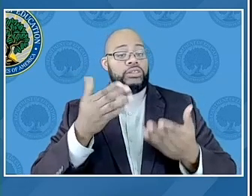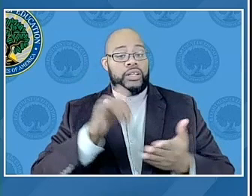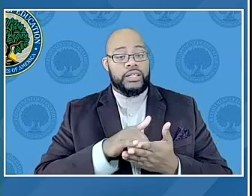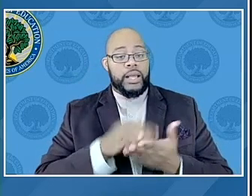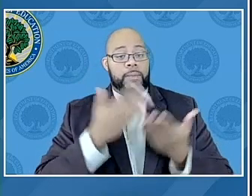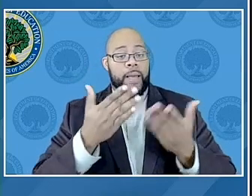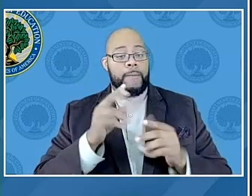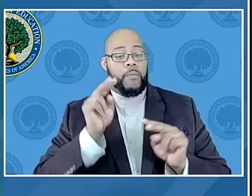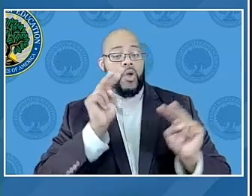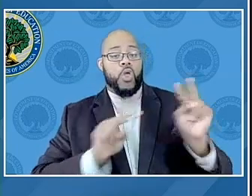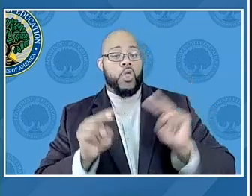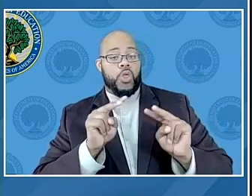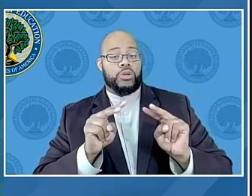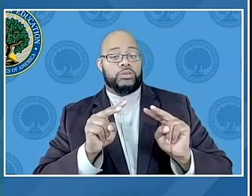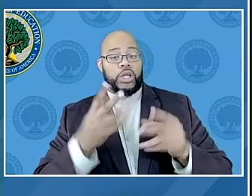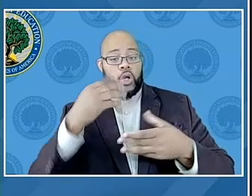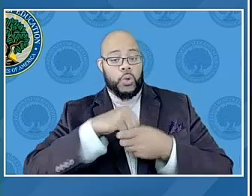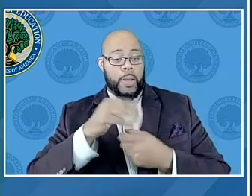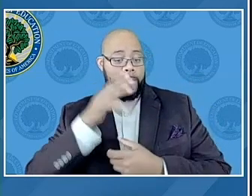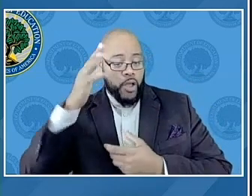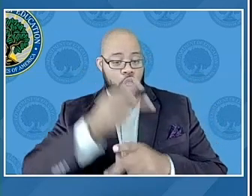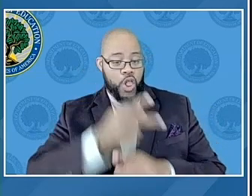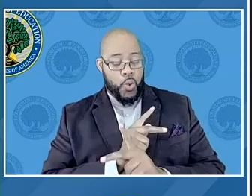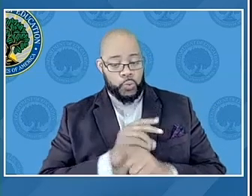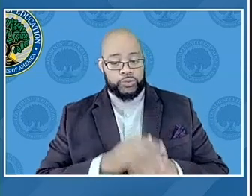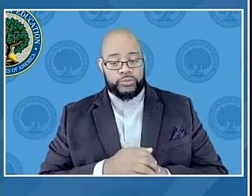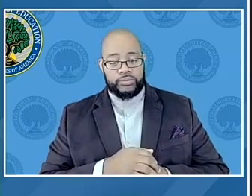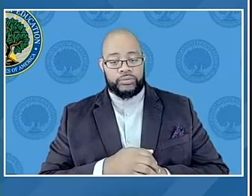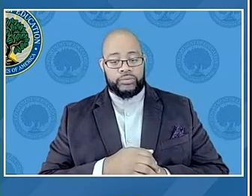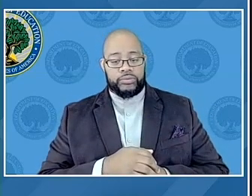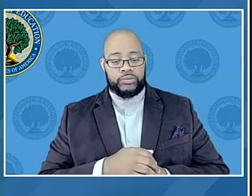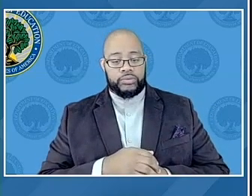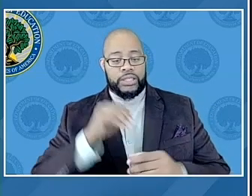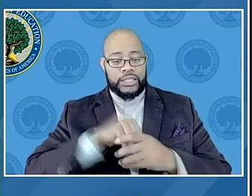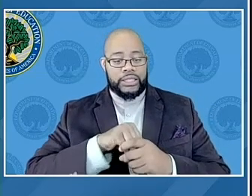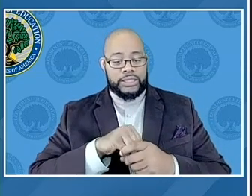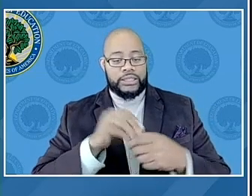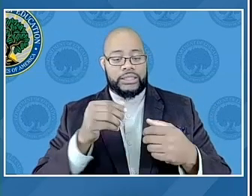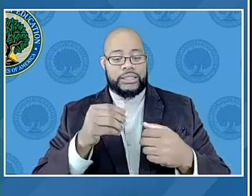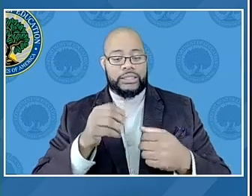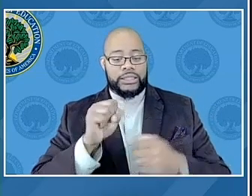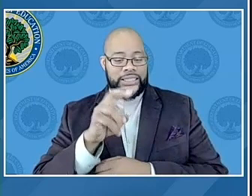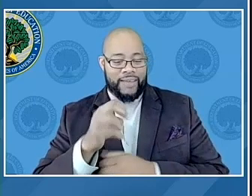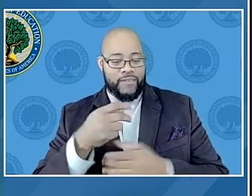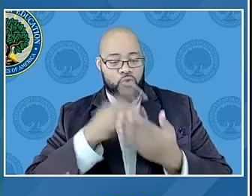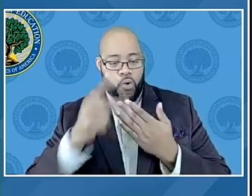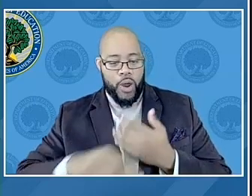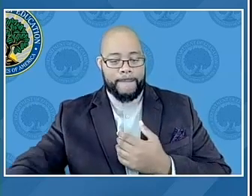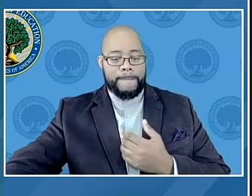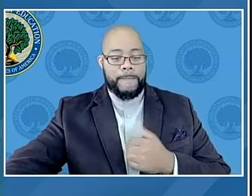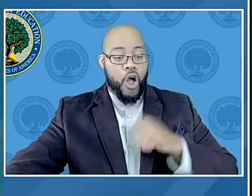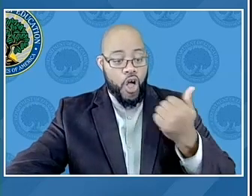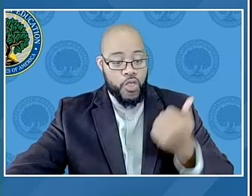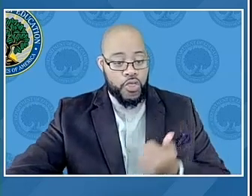including Parent loans in the SAVE program. The other concern I have is the